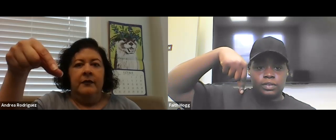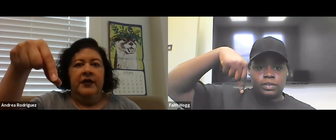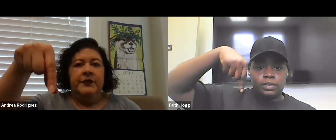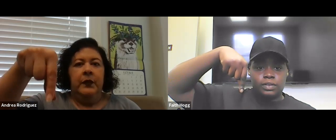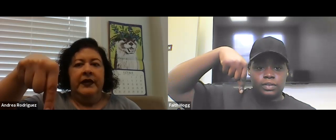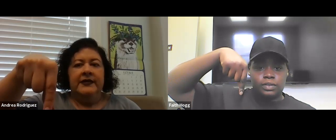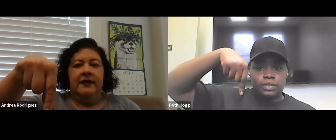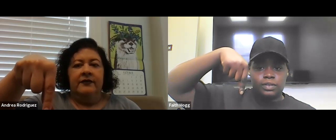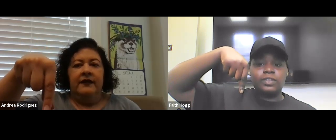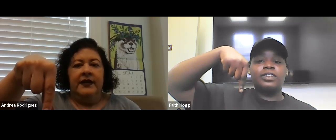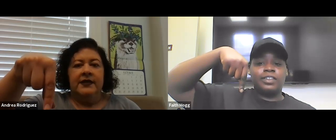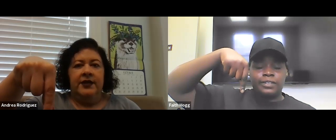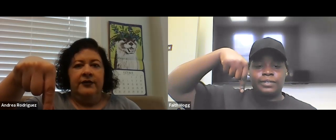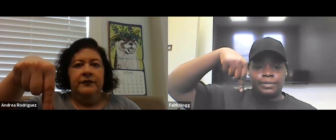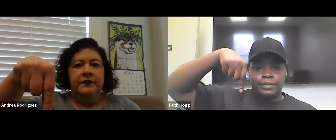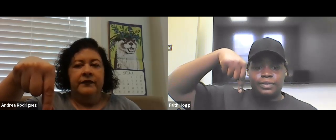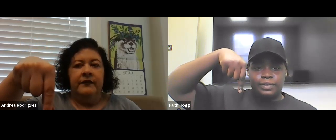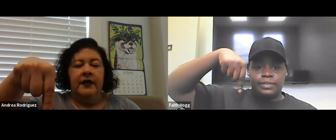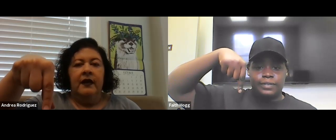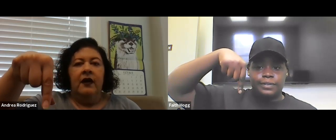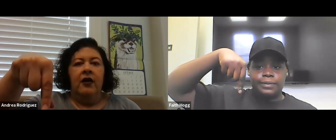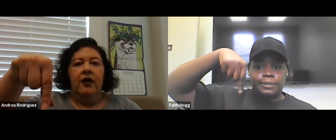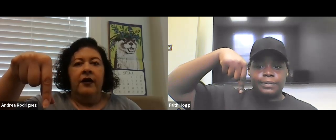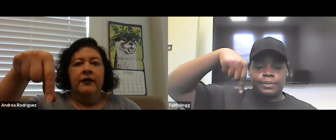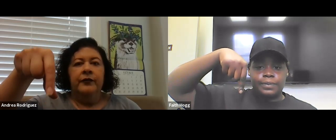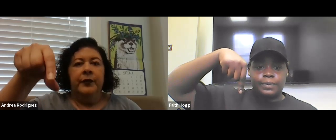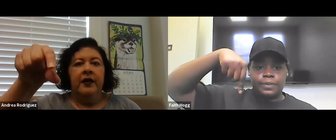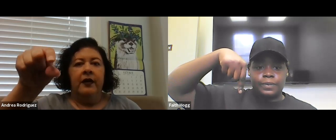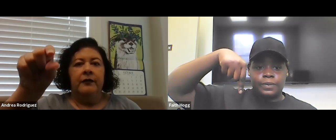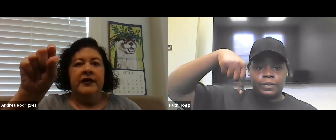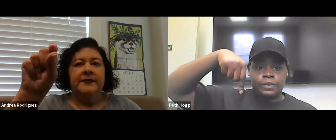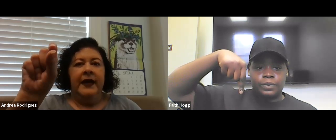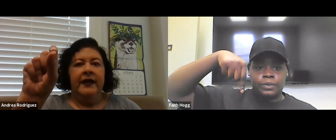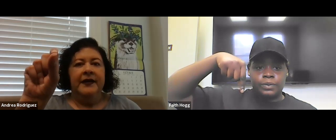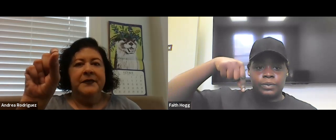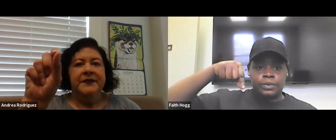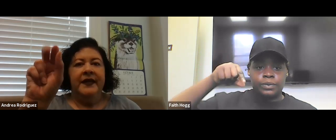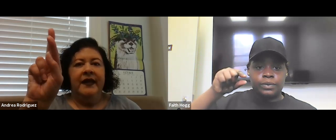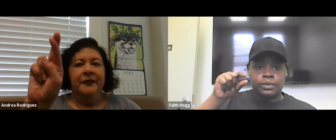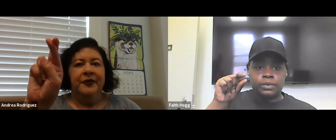but it's pointing down. And that's Q. For R, will bring our wrist backup and we'll